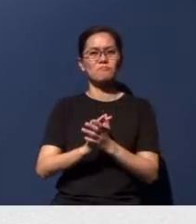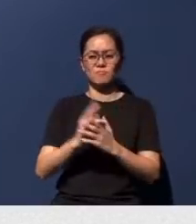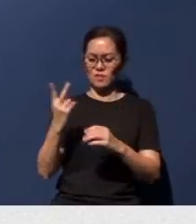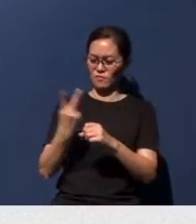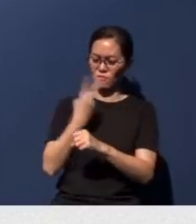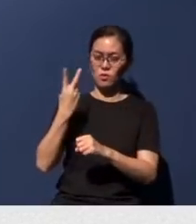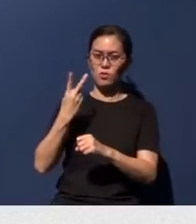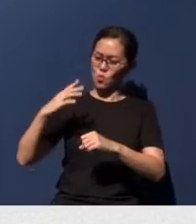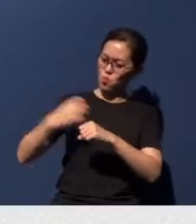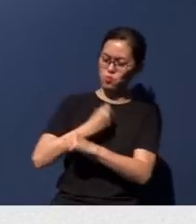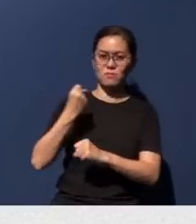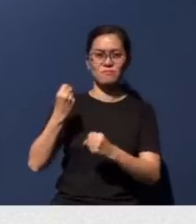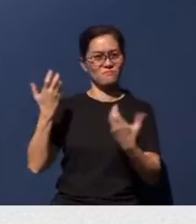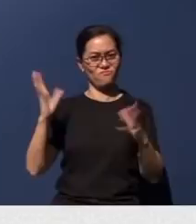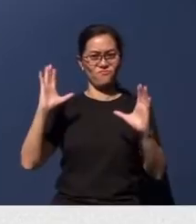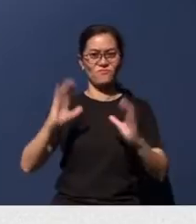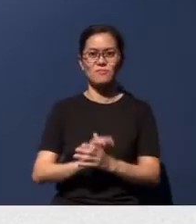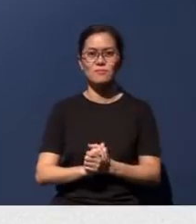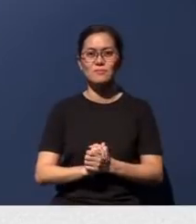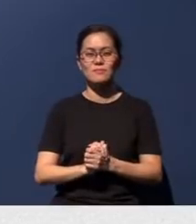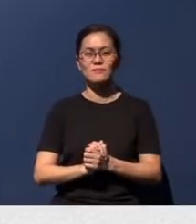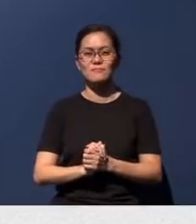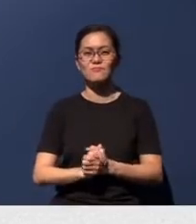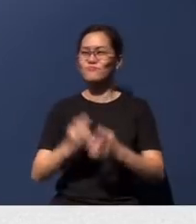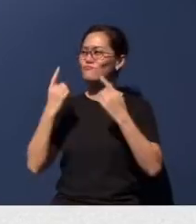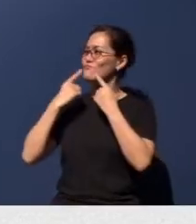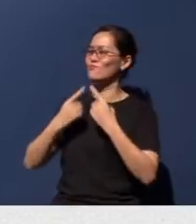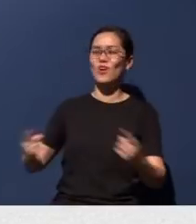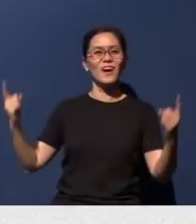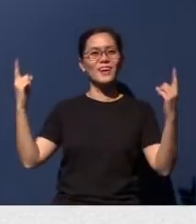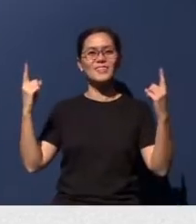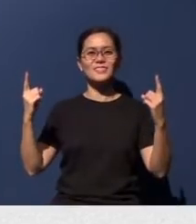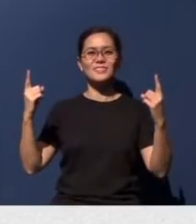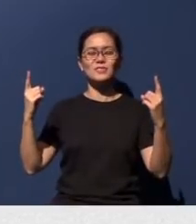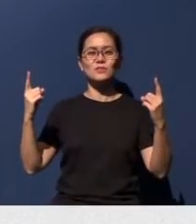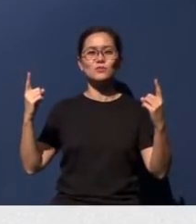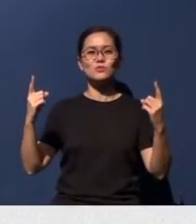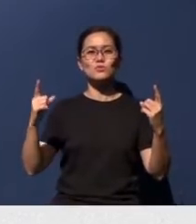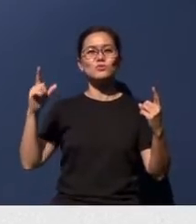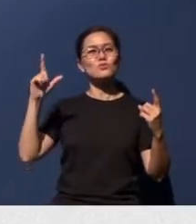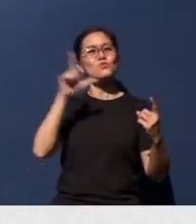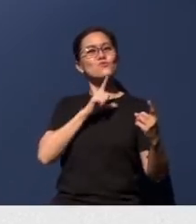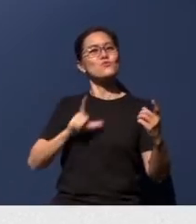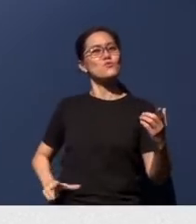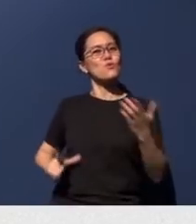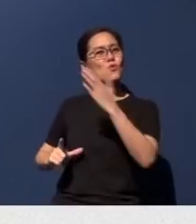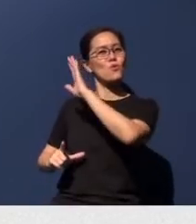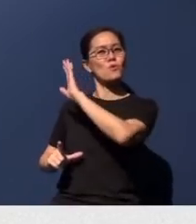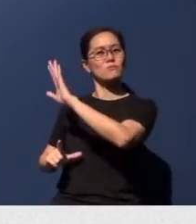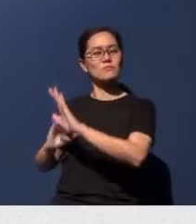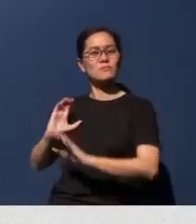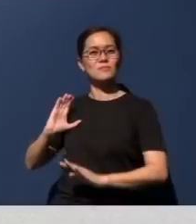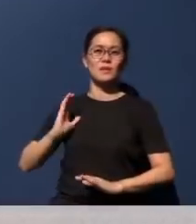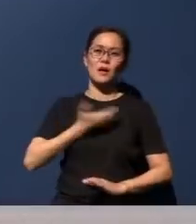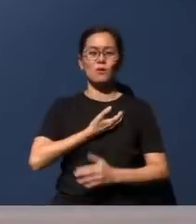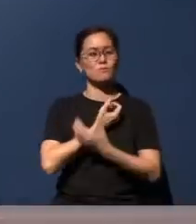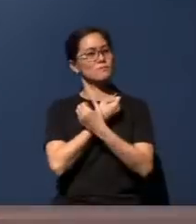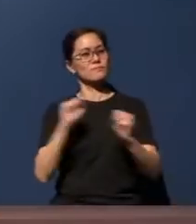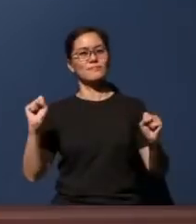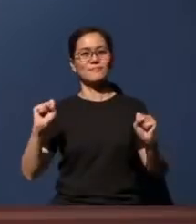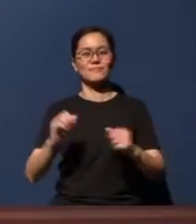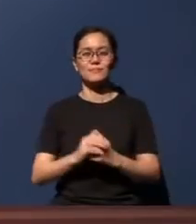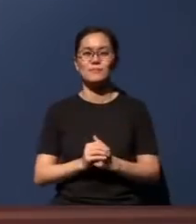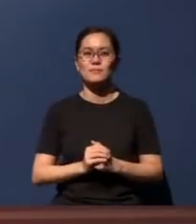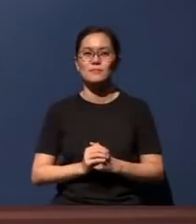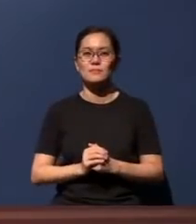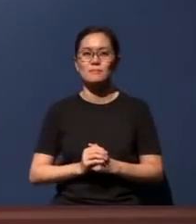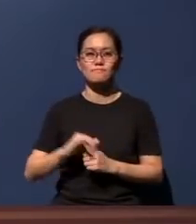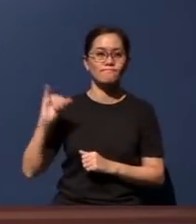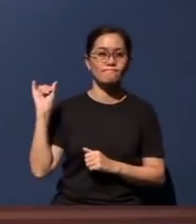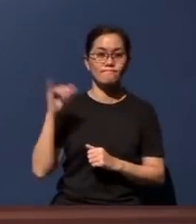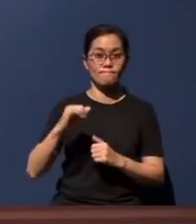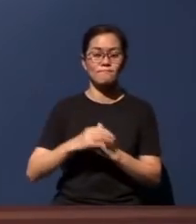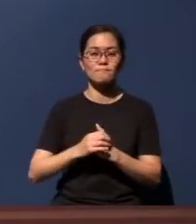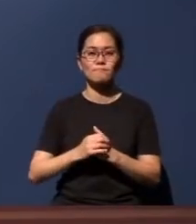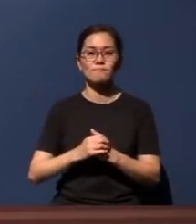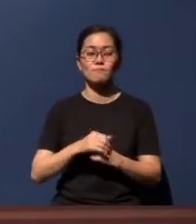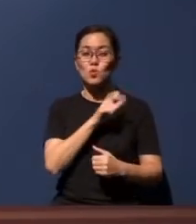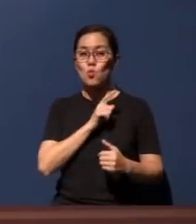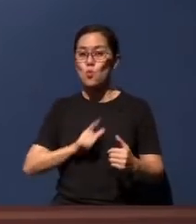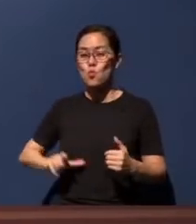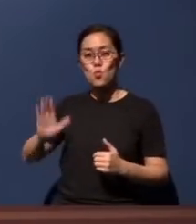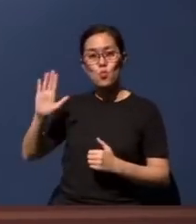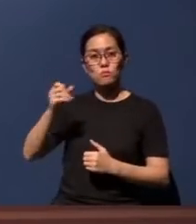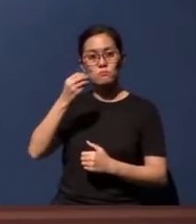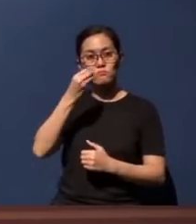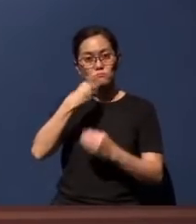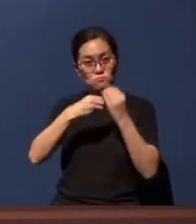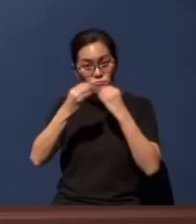is won. Let's proclaim, 'The Lord is our salvation'. Indeed, the Lord's Supper is a proclamation